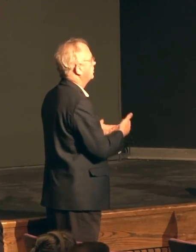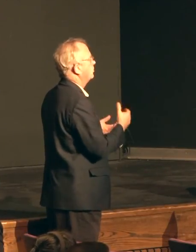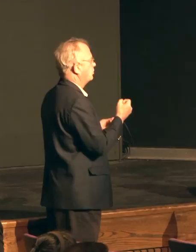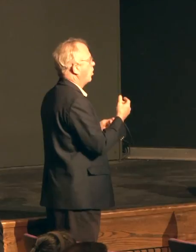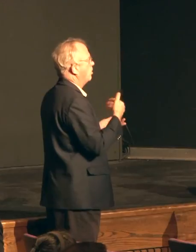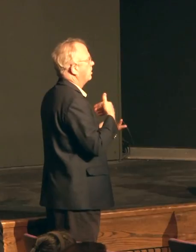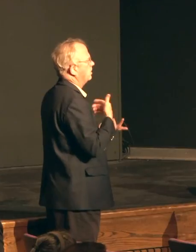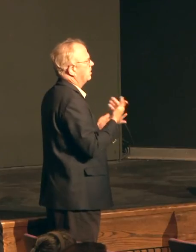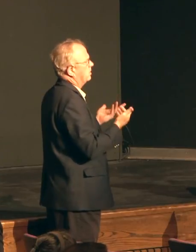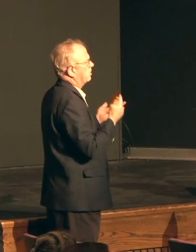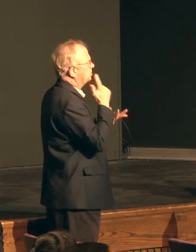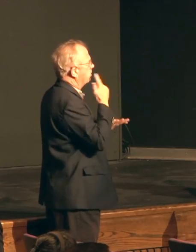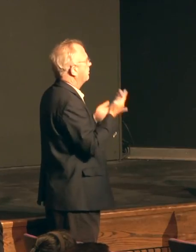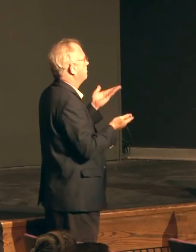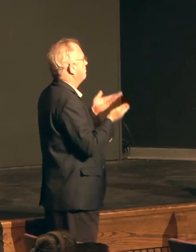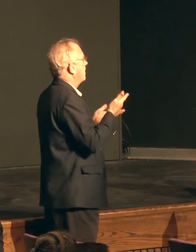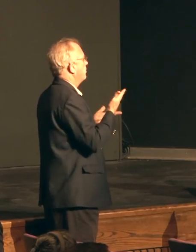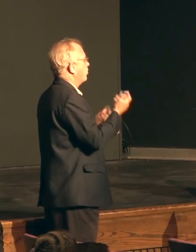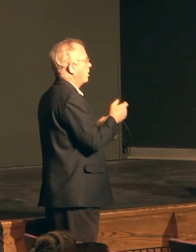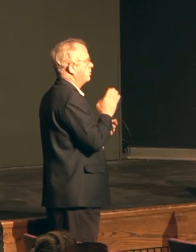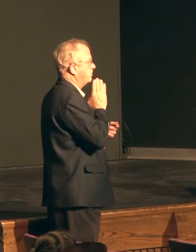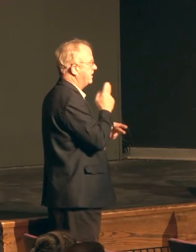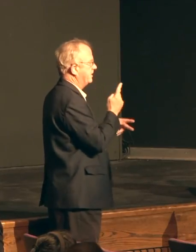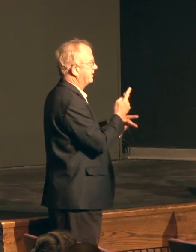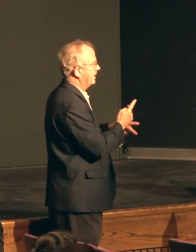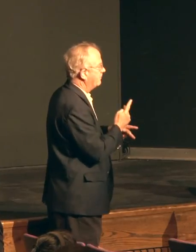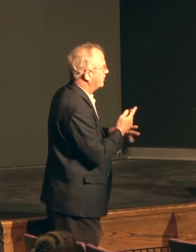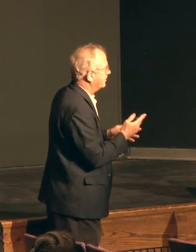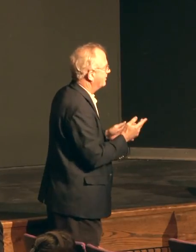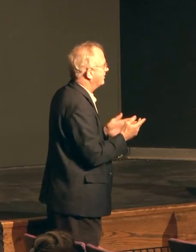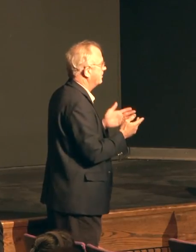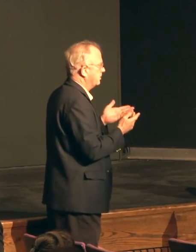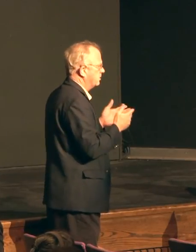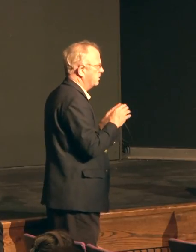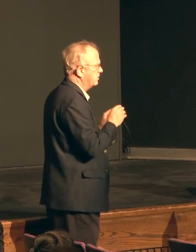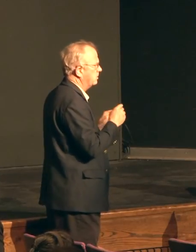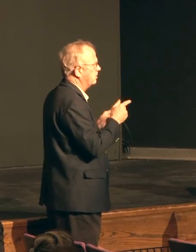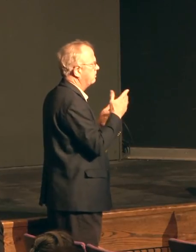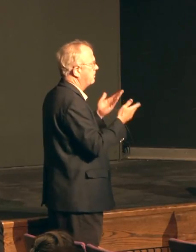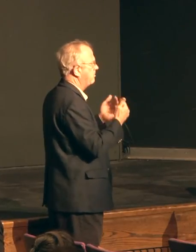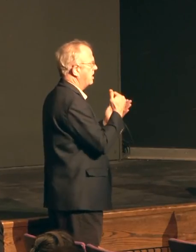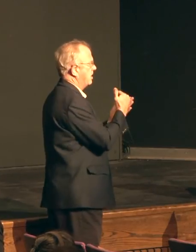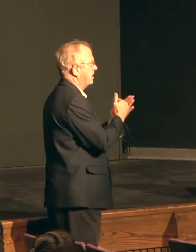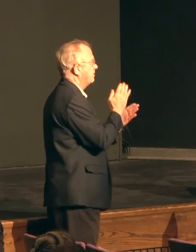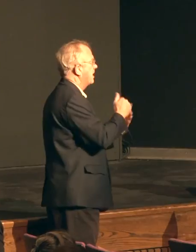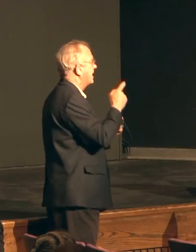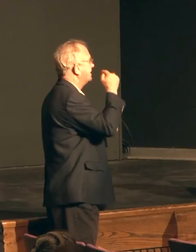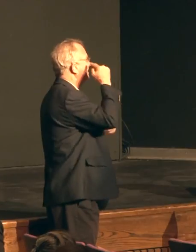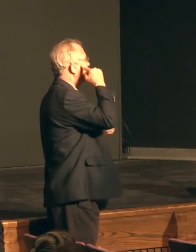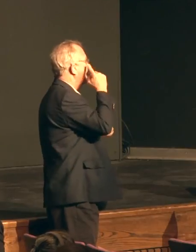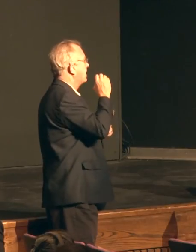off other people and not the Deaf individuals. So, we do want to be careful about, you know,